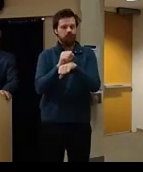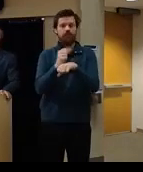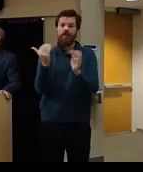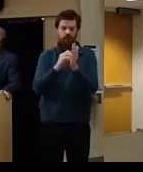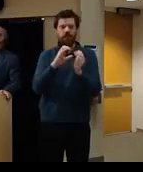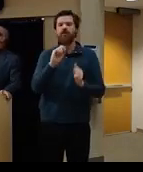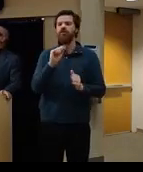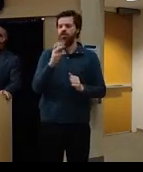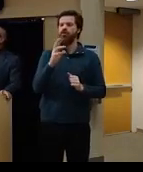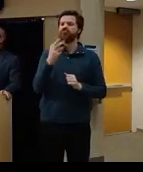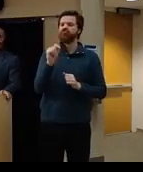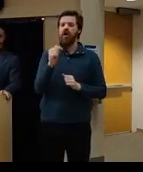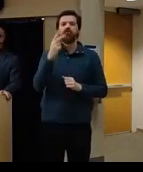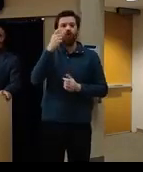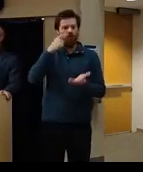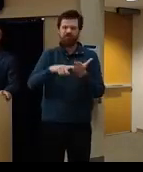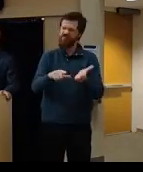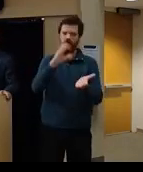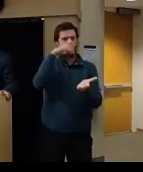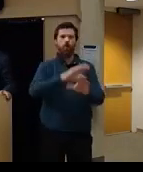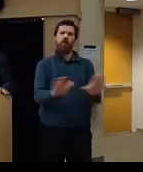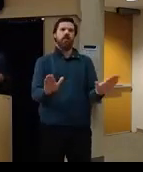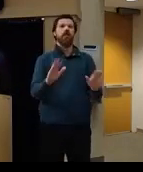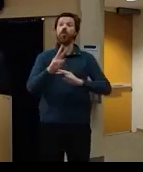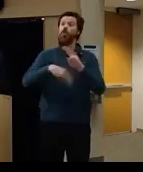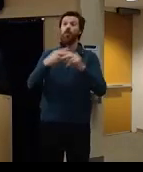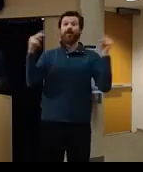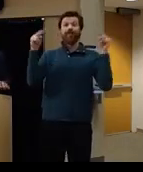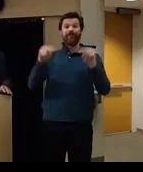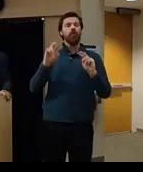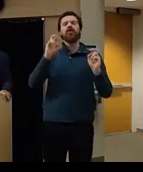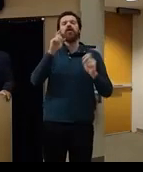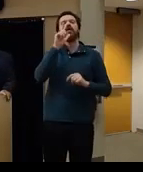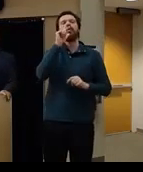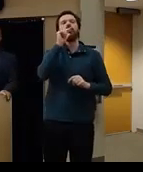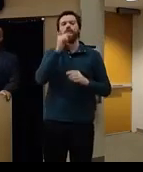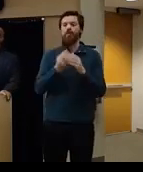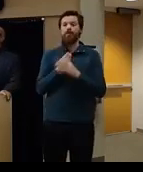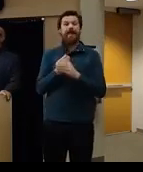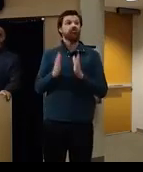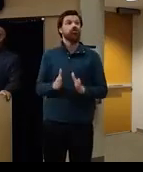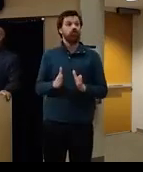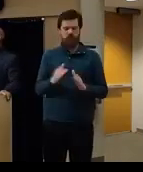saw these as abnormal because in the worldview of the Planters uh black people were faithful